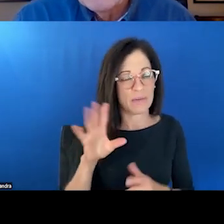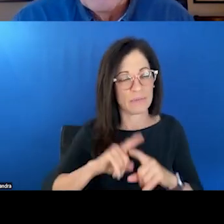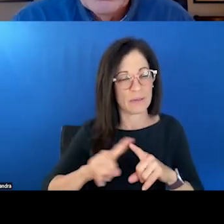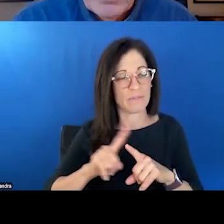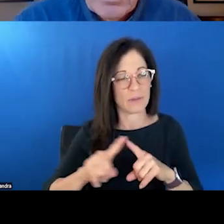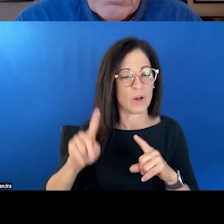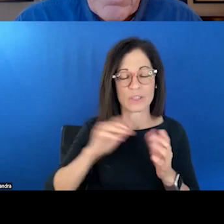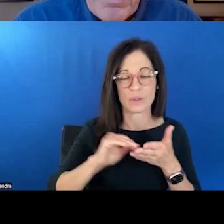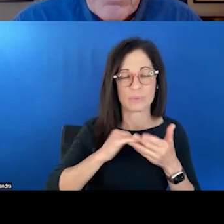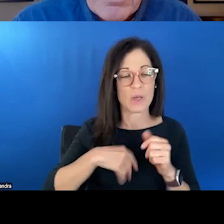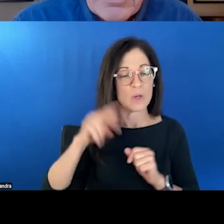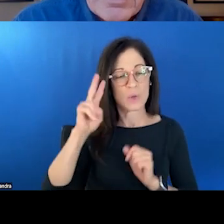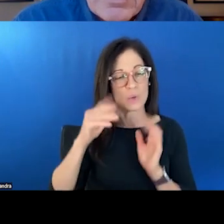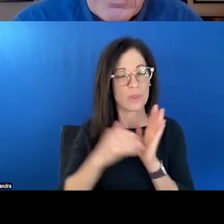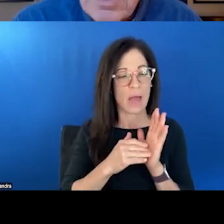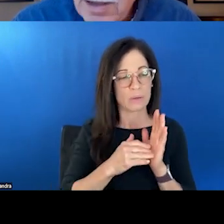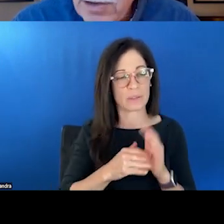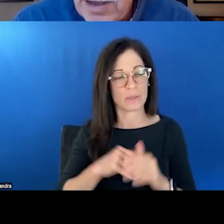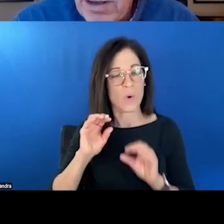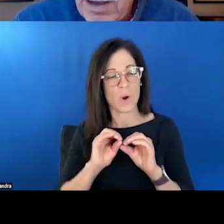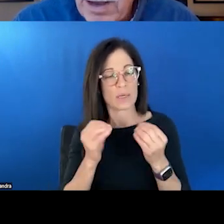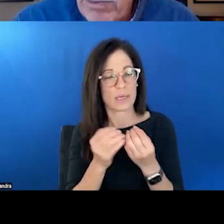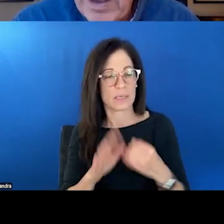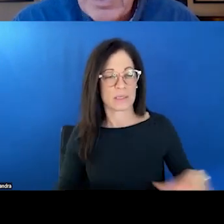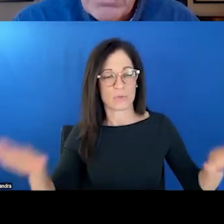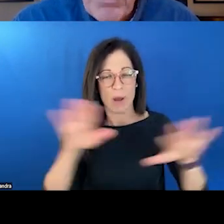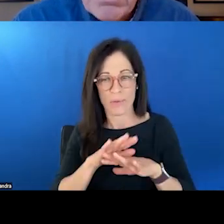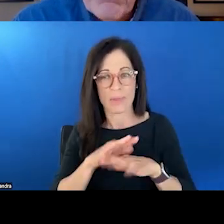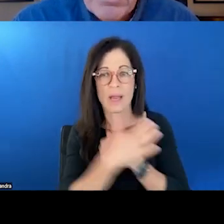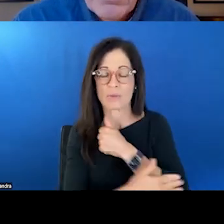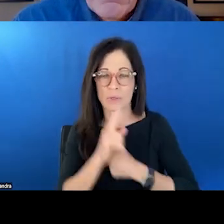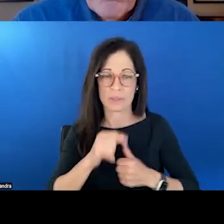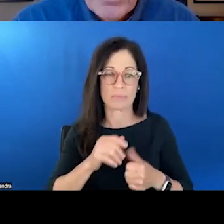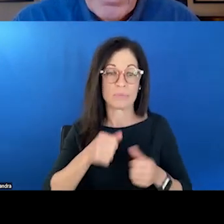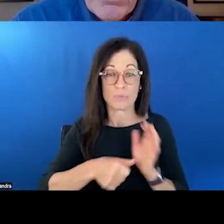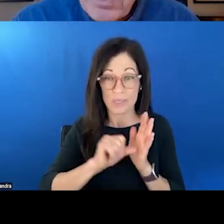SO THE PARADOX IS -- ON ONE HAND, IT IS IMPRESSIVE, BUT ON THE